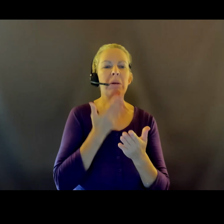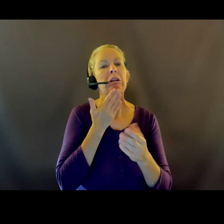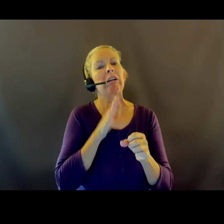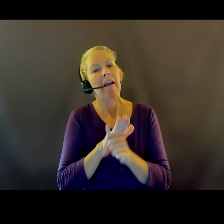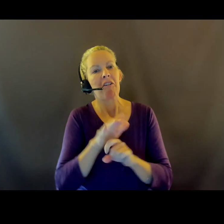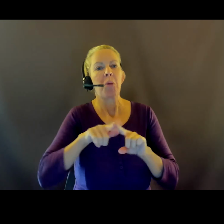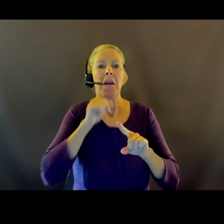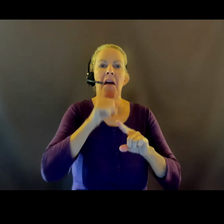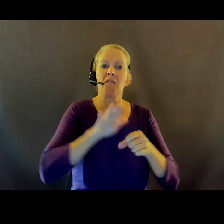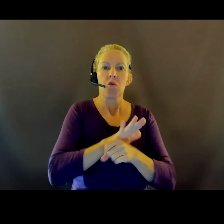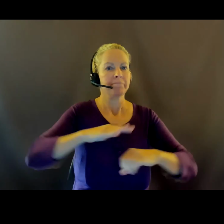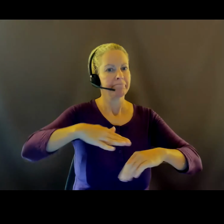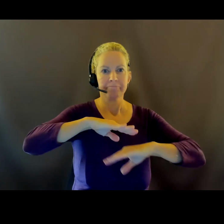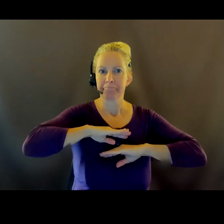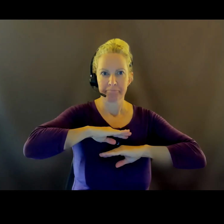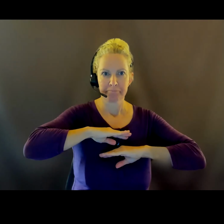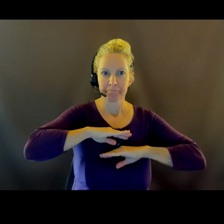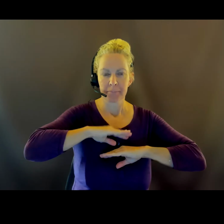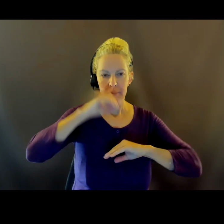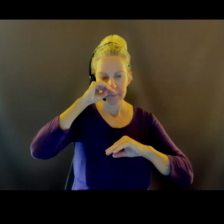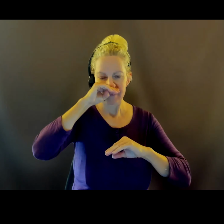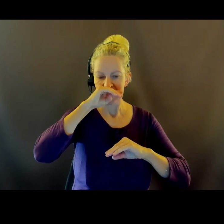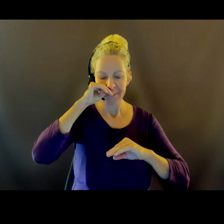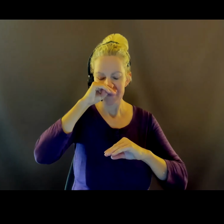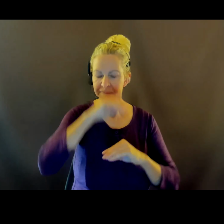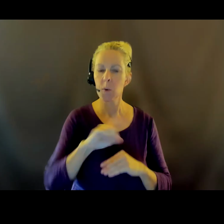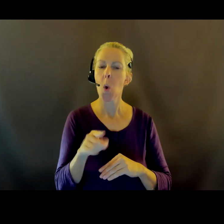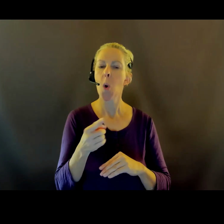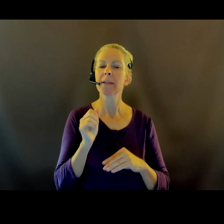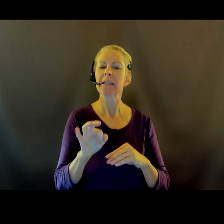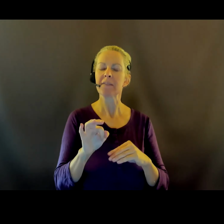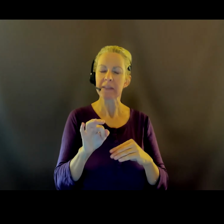But only if we make the effort of doing that.